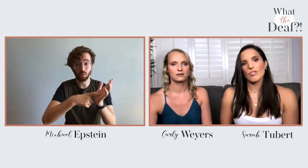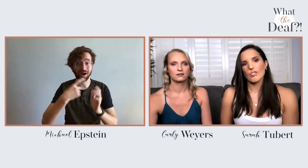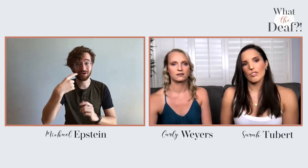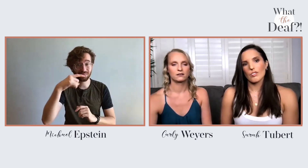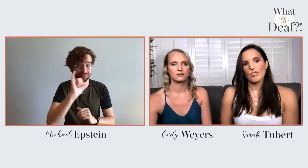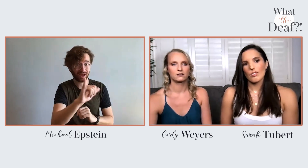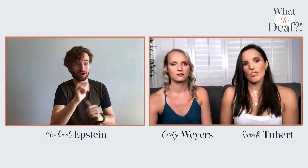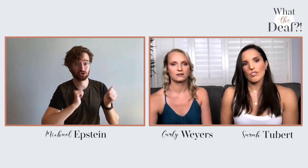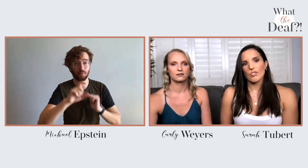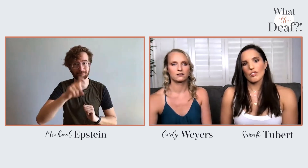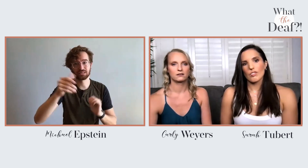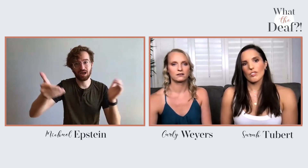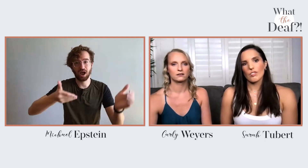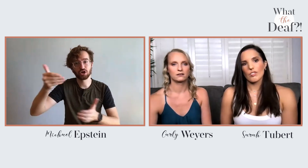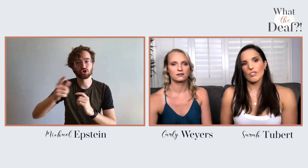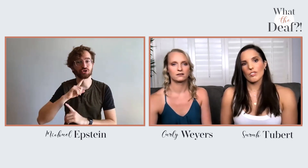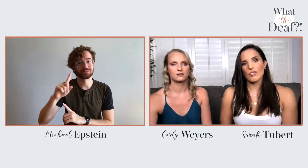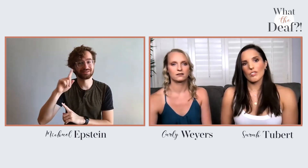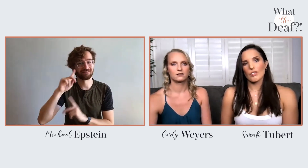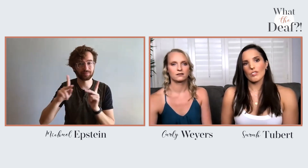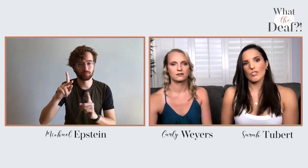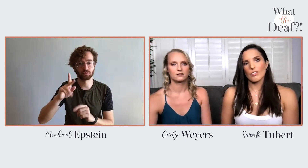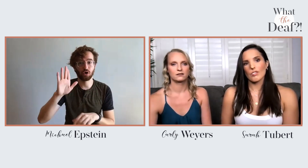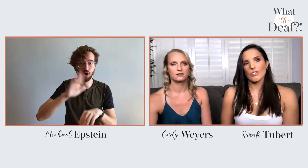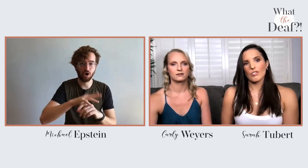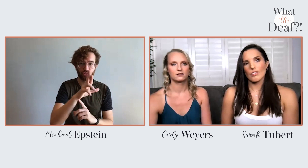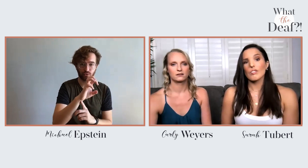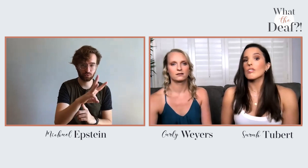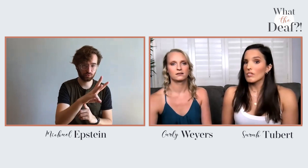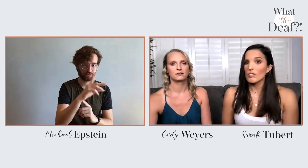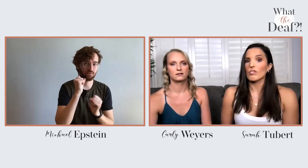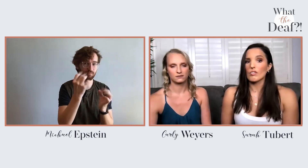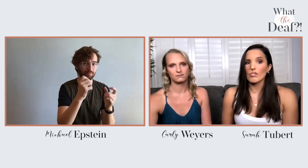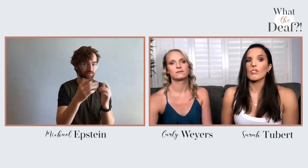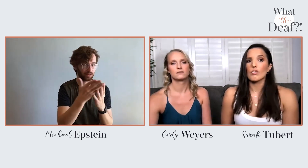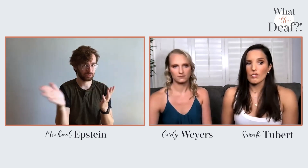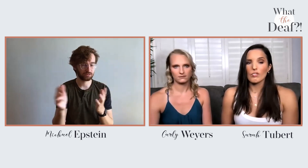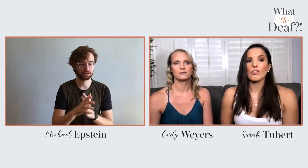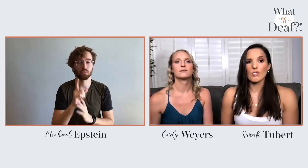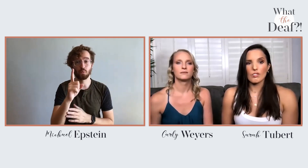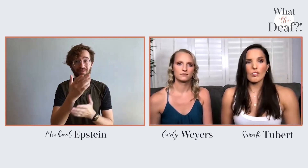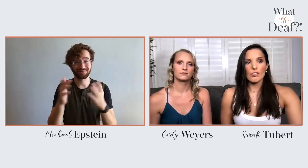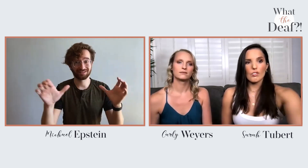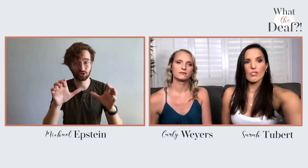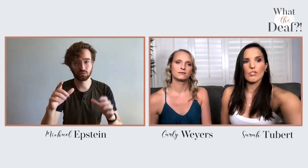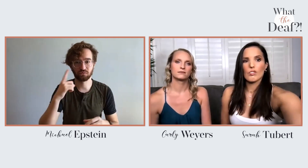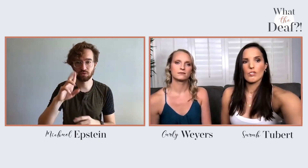but they required the actual show to hire deaf people to work on crew for a variety of different jobs. But one of them,